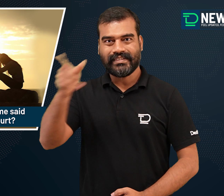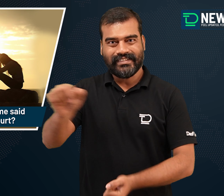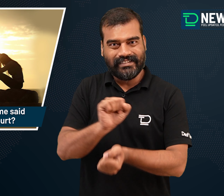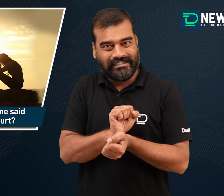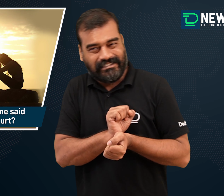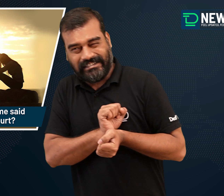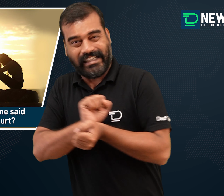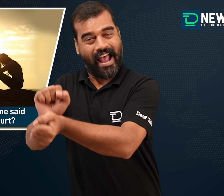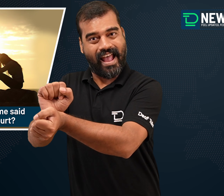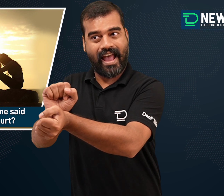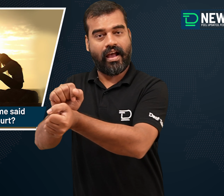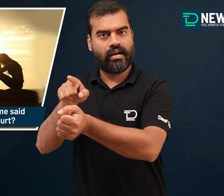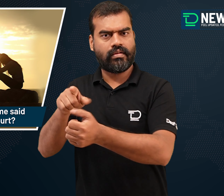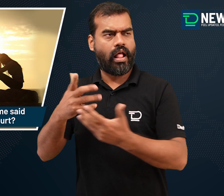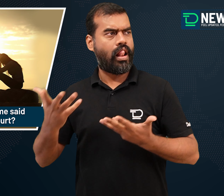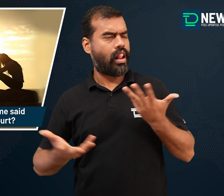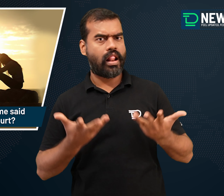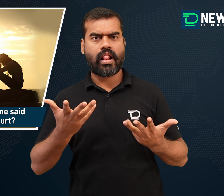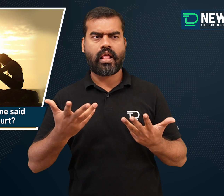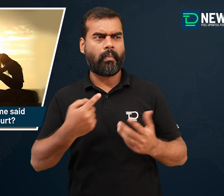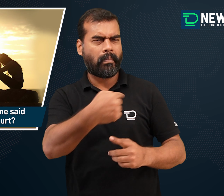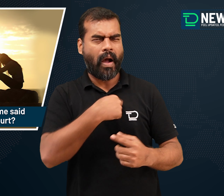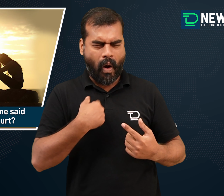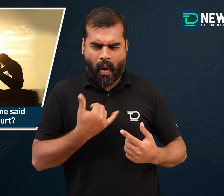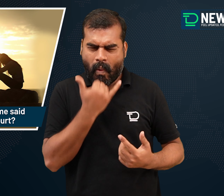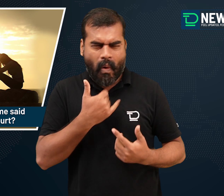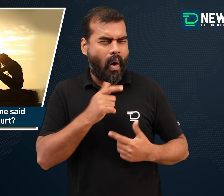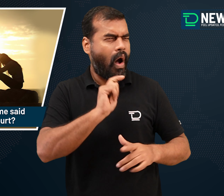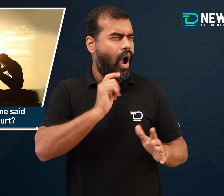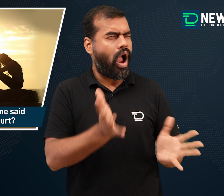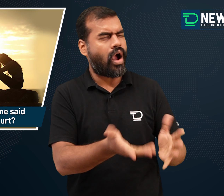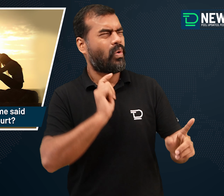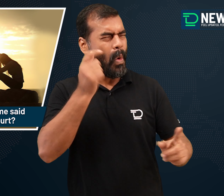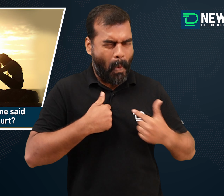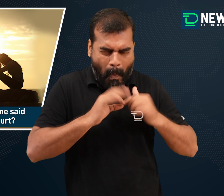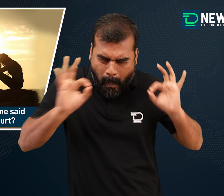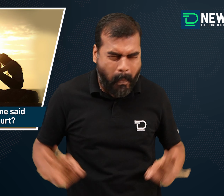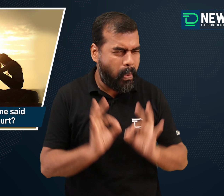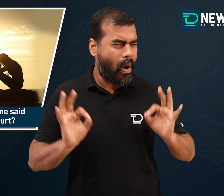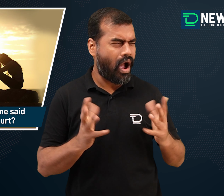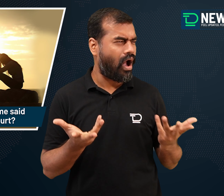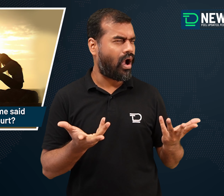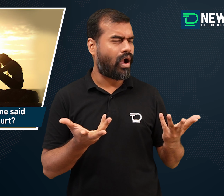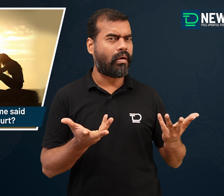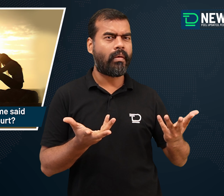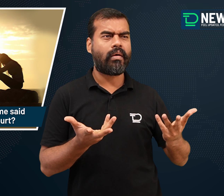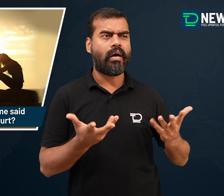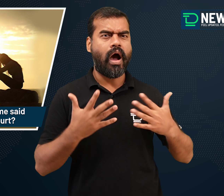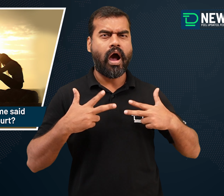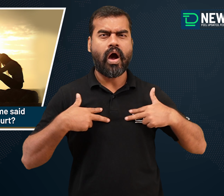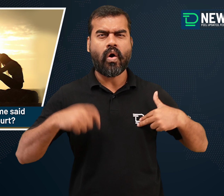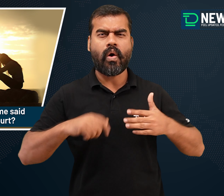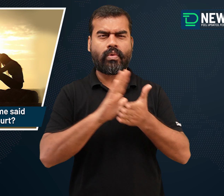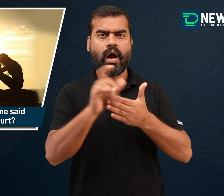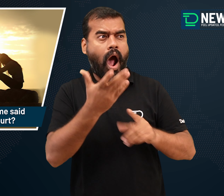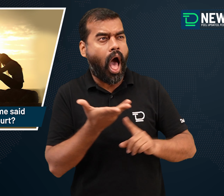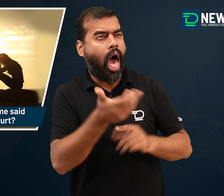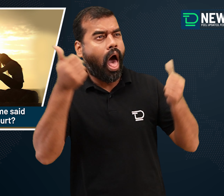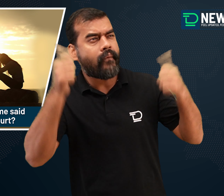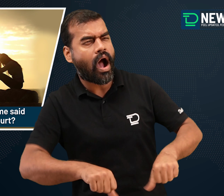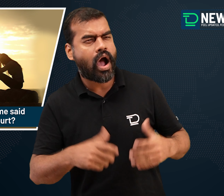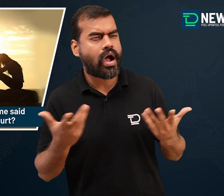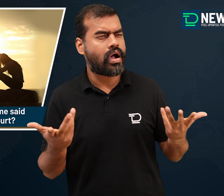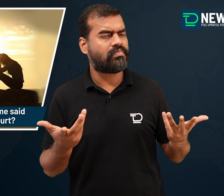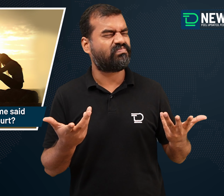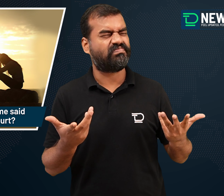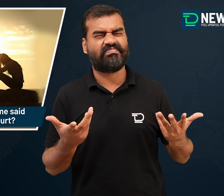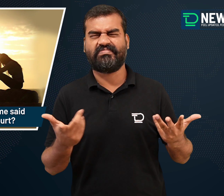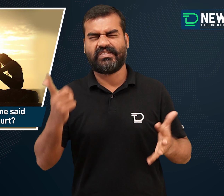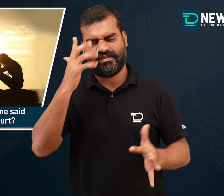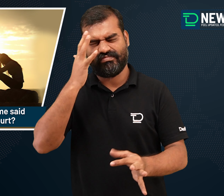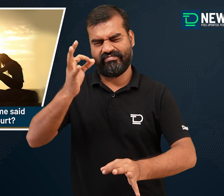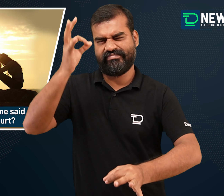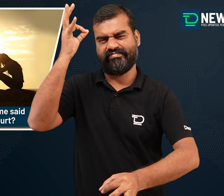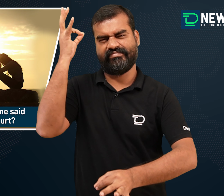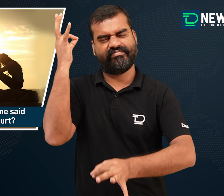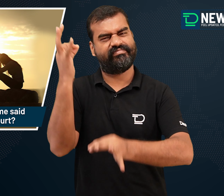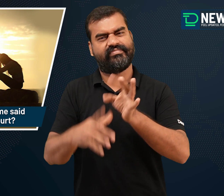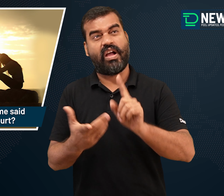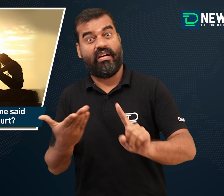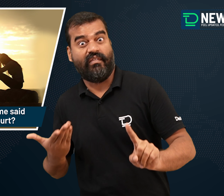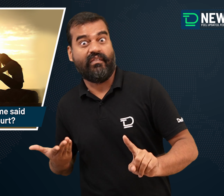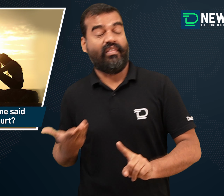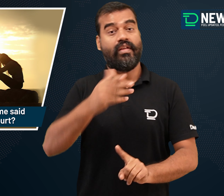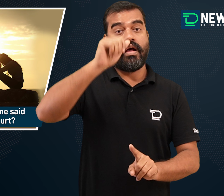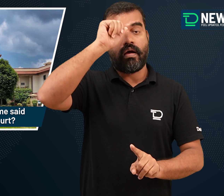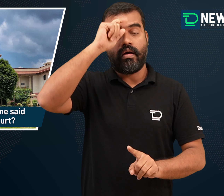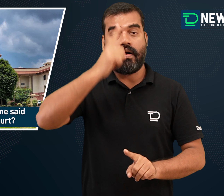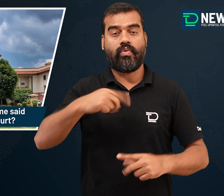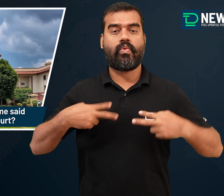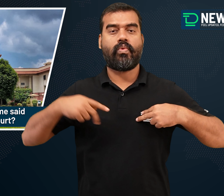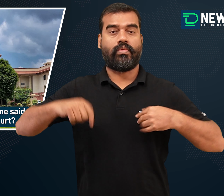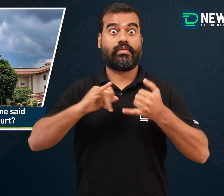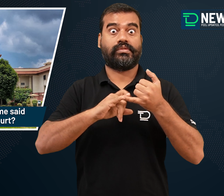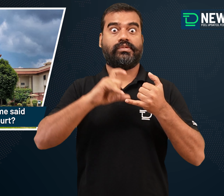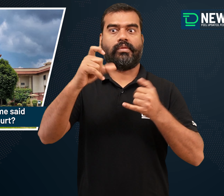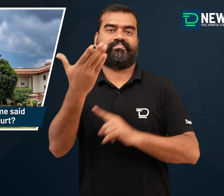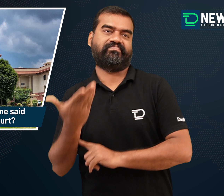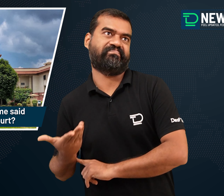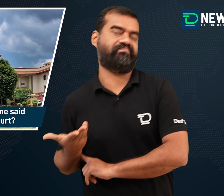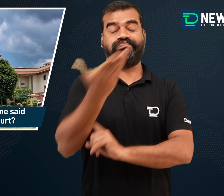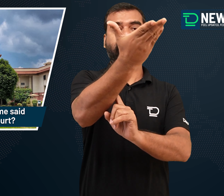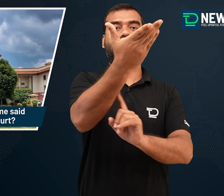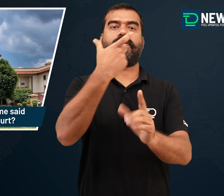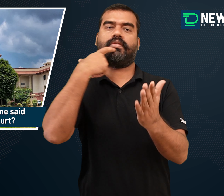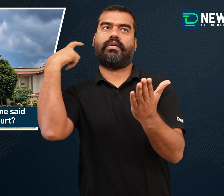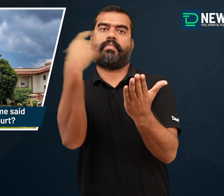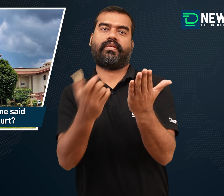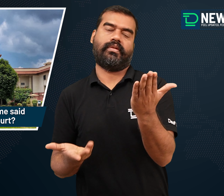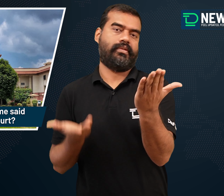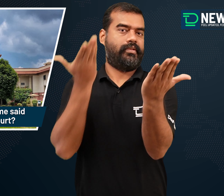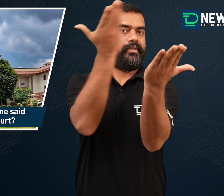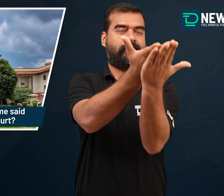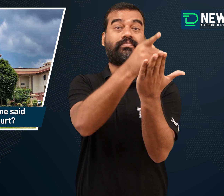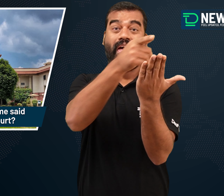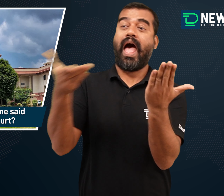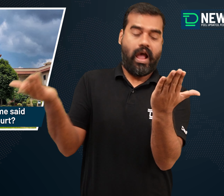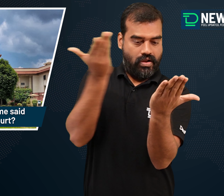After that the convicted lover appealed to the Supreme Court.